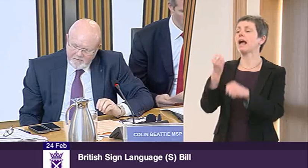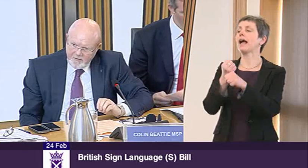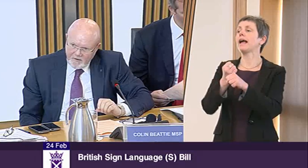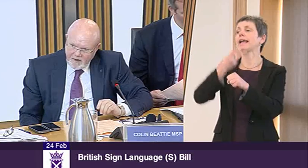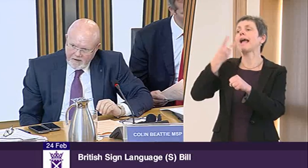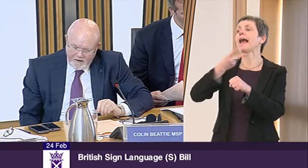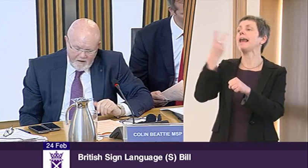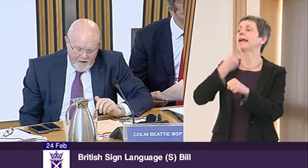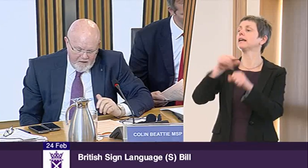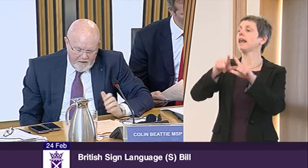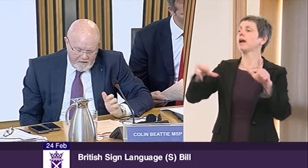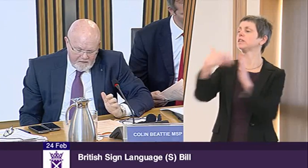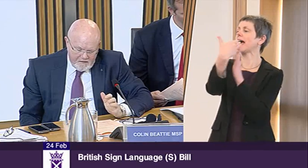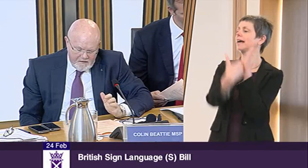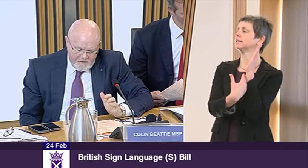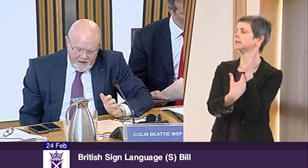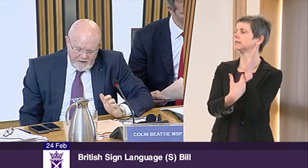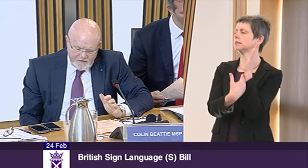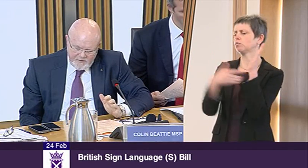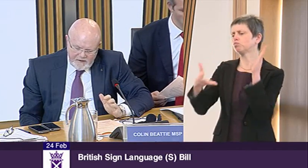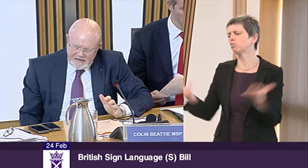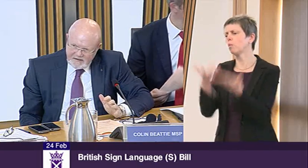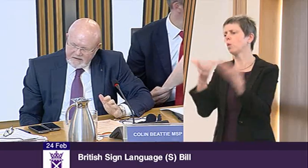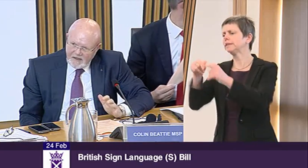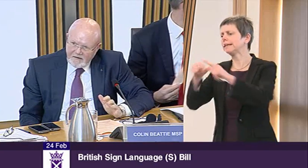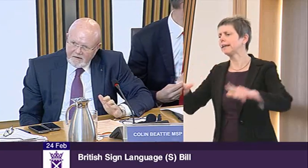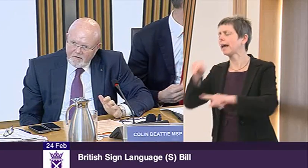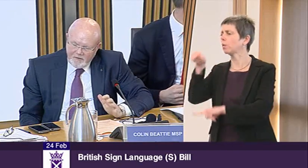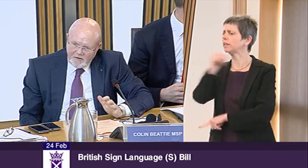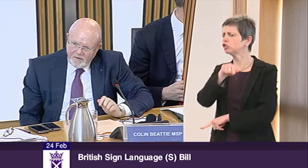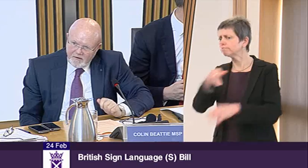Act 2005 in promoting Gaelic. Are there any useful lessons learned that could be included